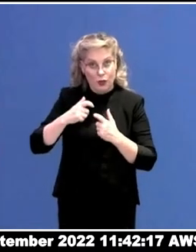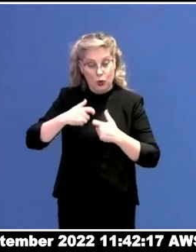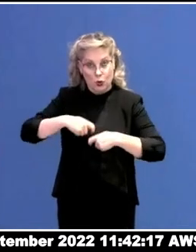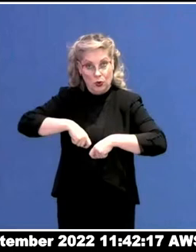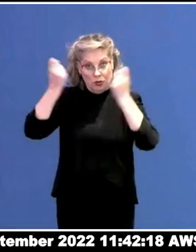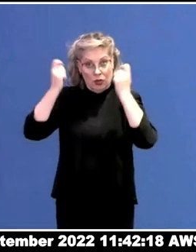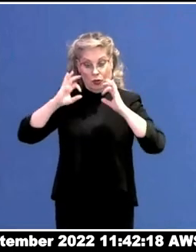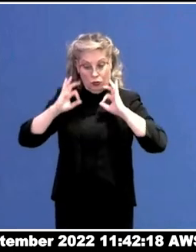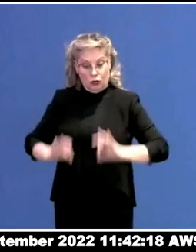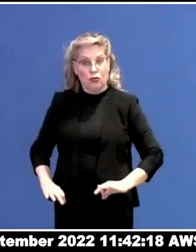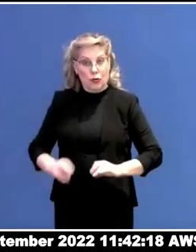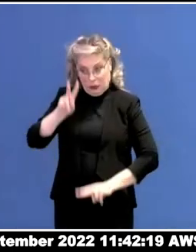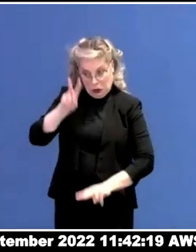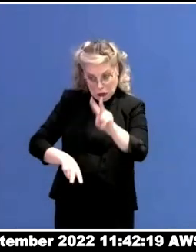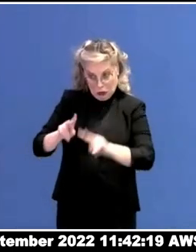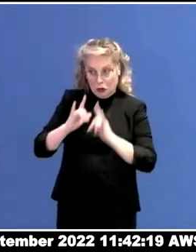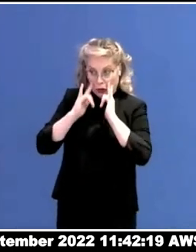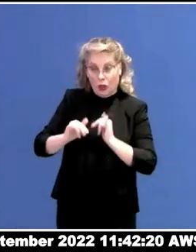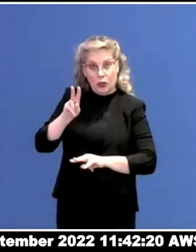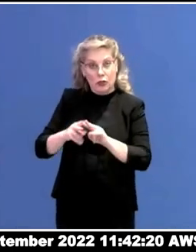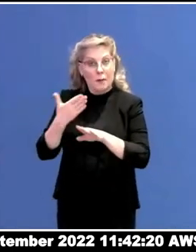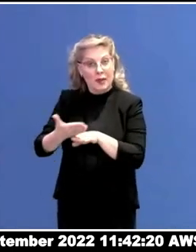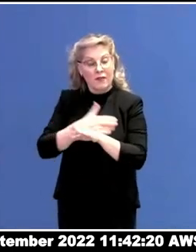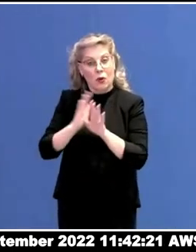No, no, they didn't because we were working in the prison.